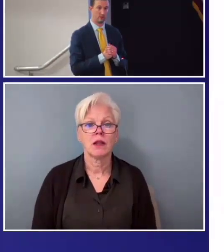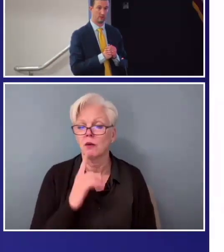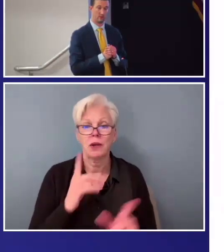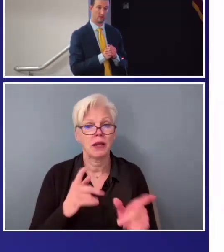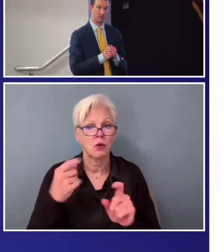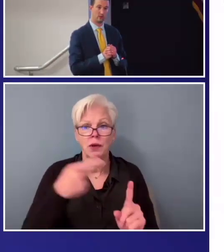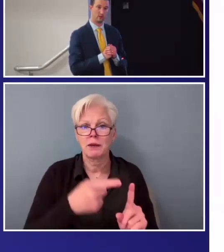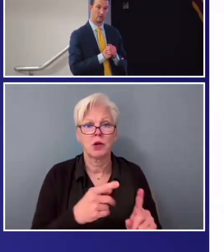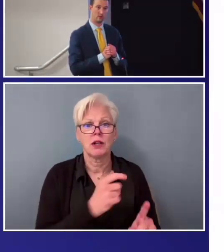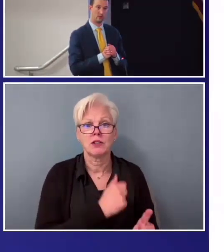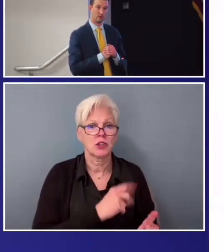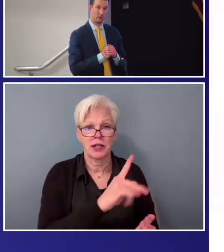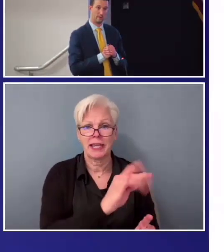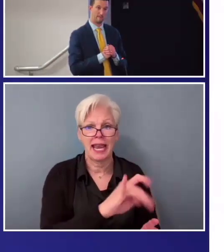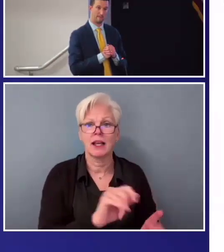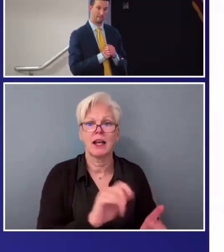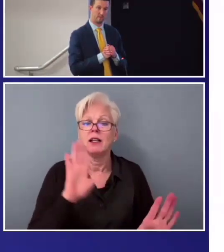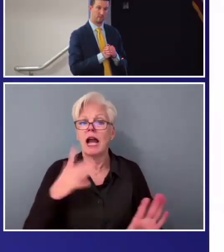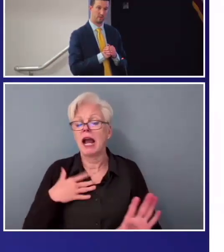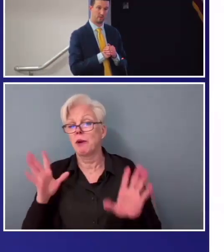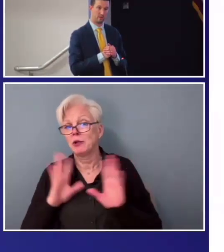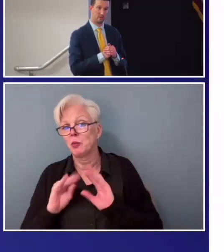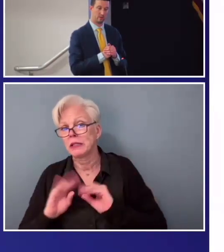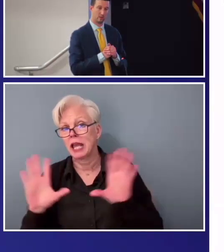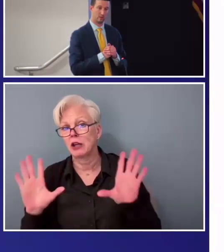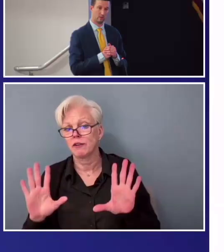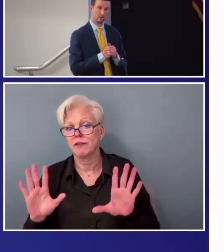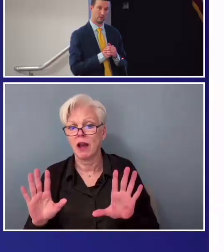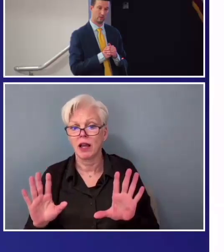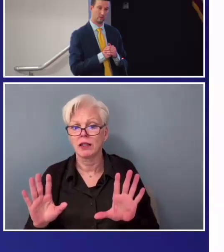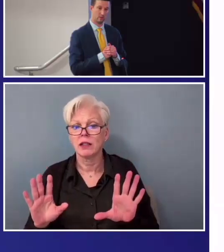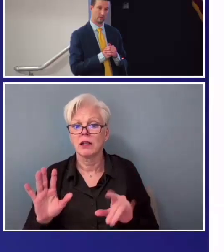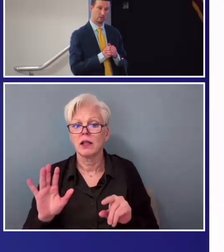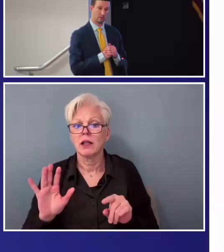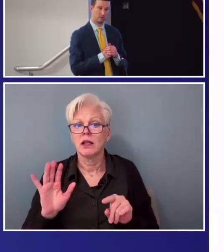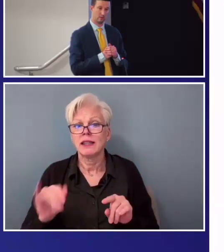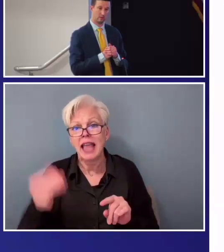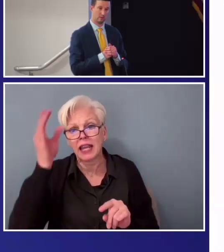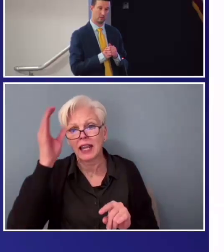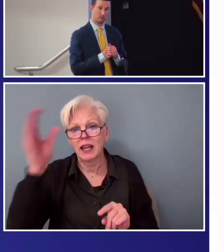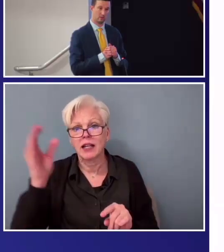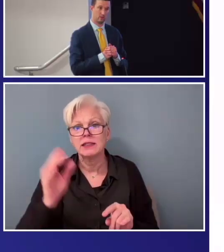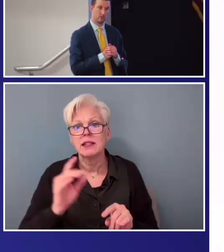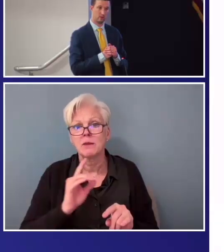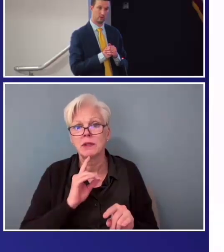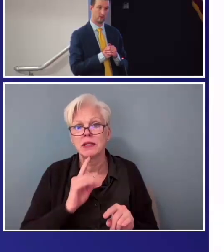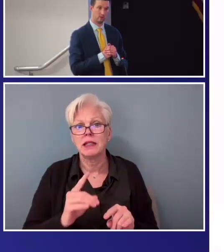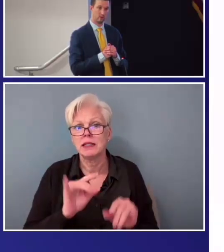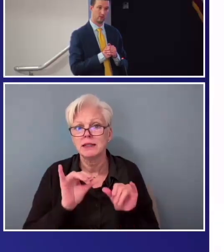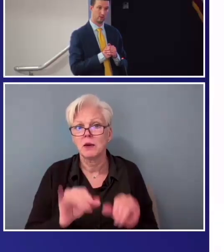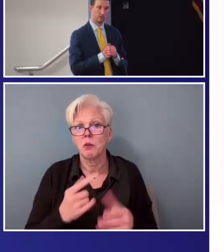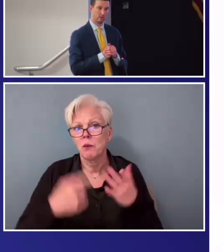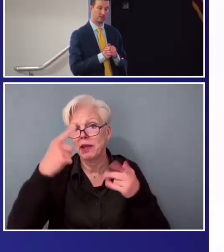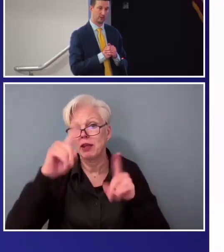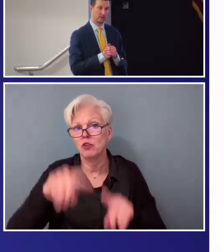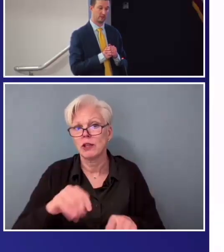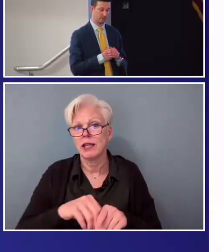Sorry, Kayla. Just, just to clarify that it's -- that that concept is the same as what we agreed to in Workforce Pell.